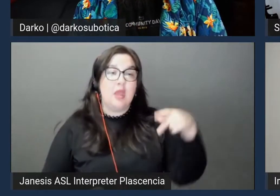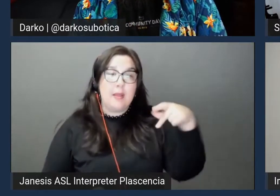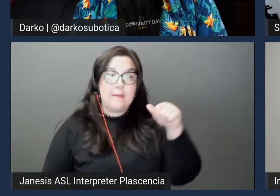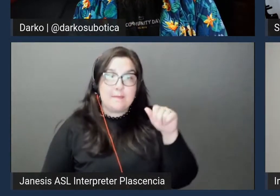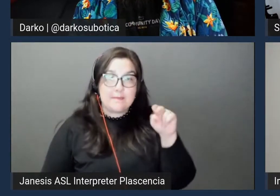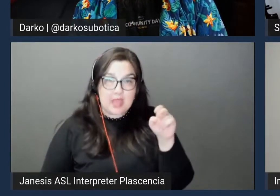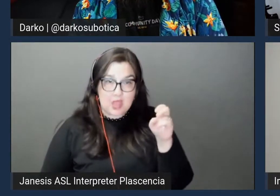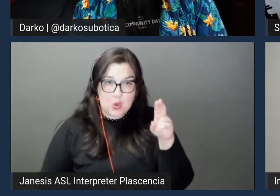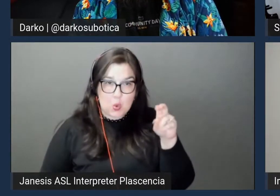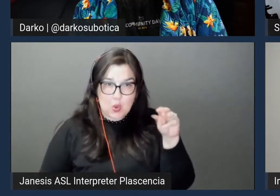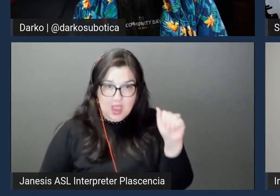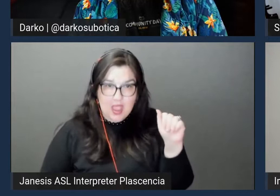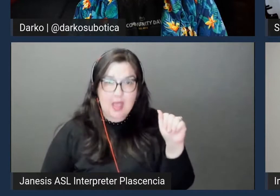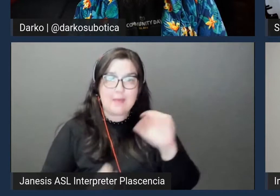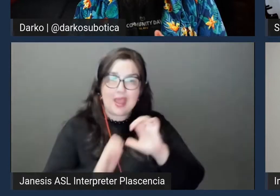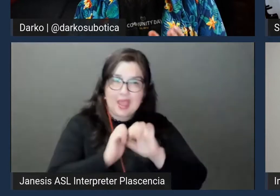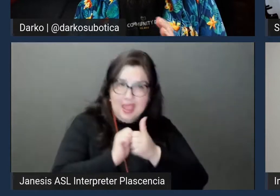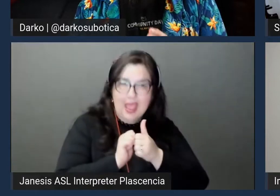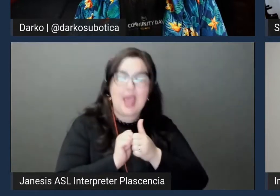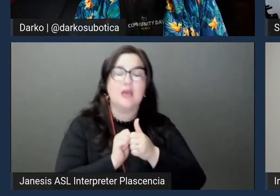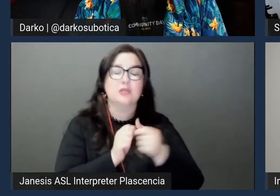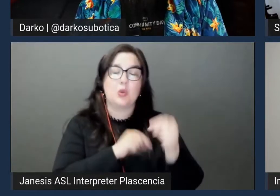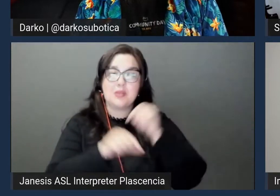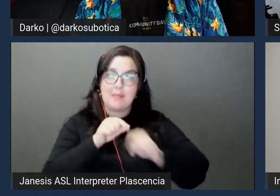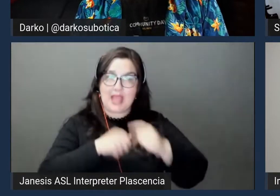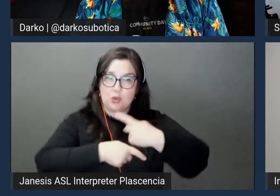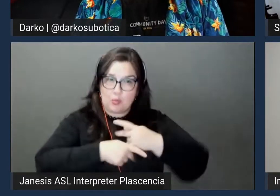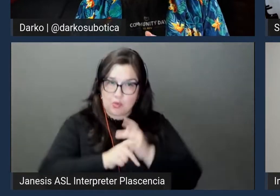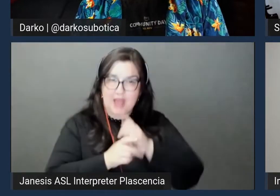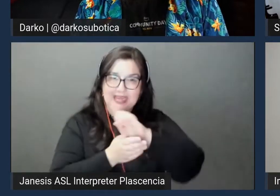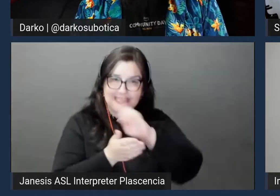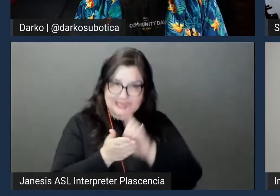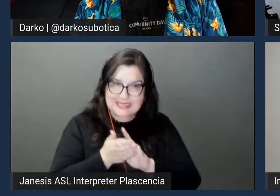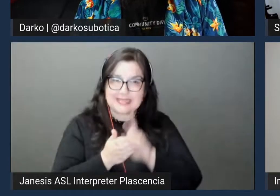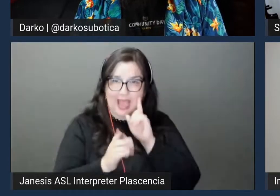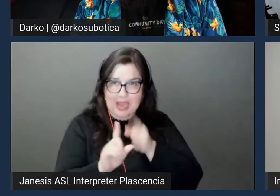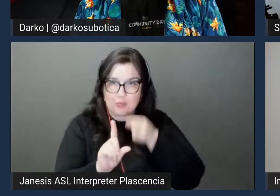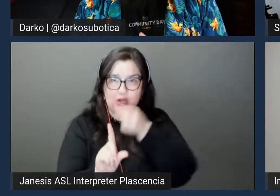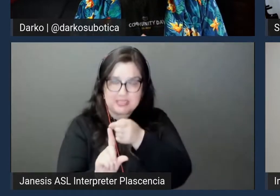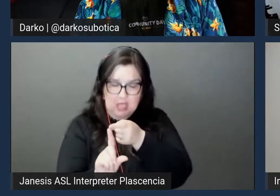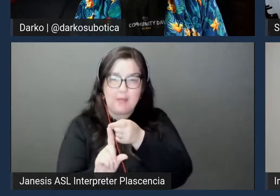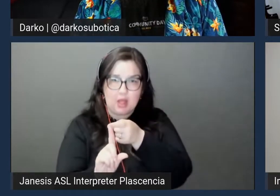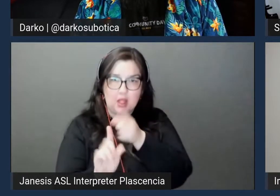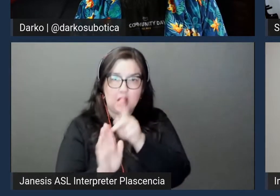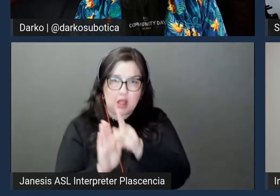this goes back to our product design principle. We want it to work in as many existing customer environments